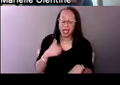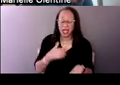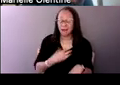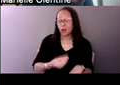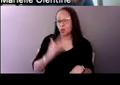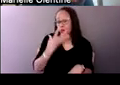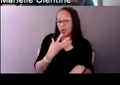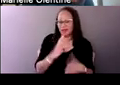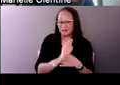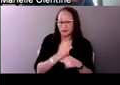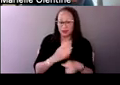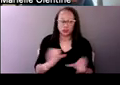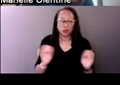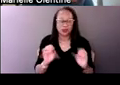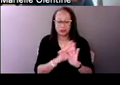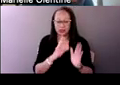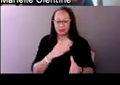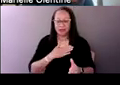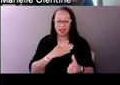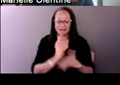gatekeepers and other decision makers like broadcast commissioners.